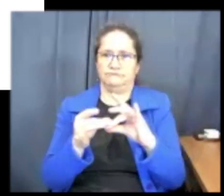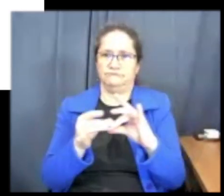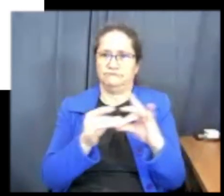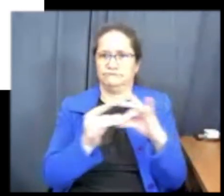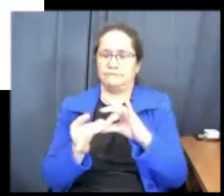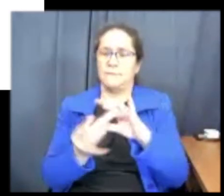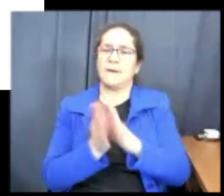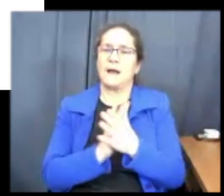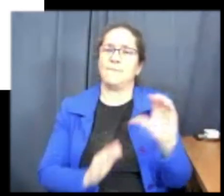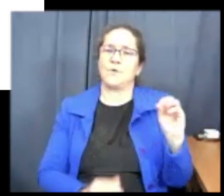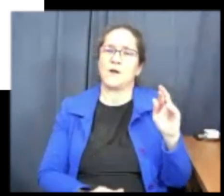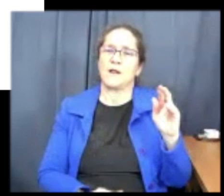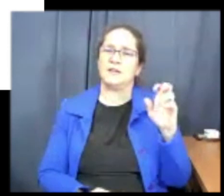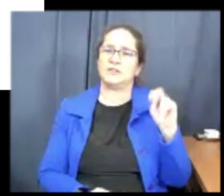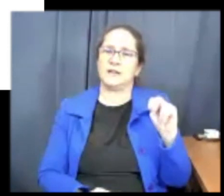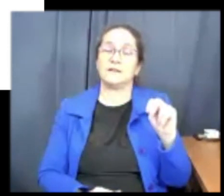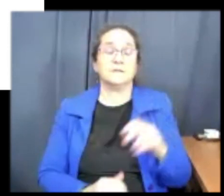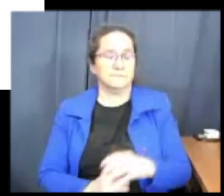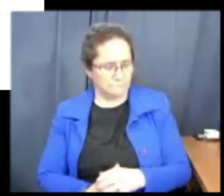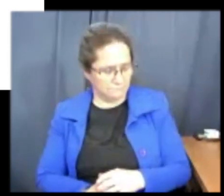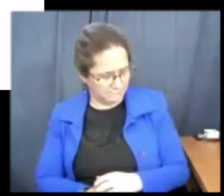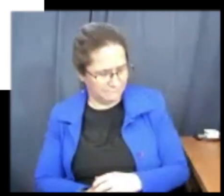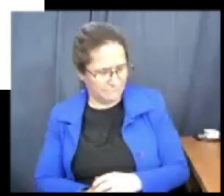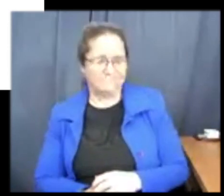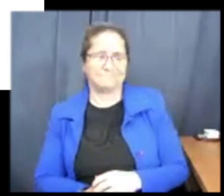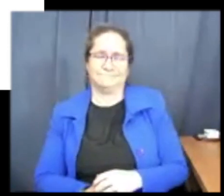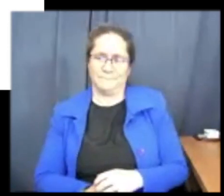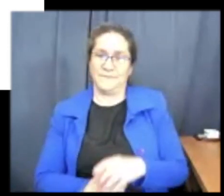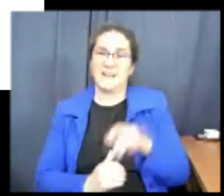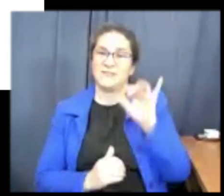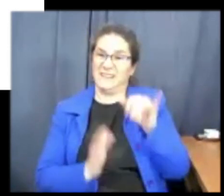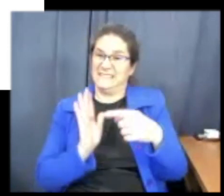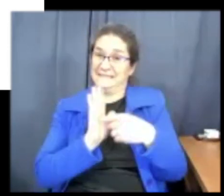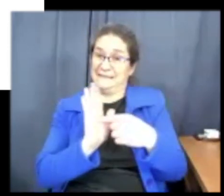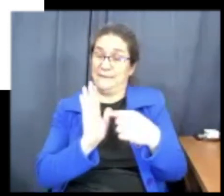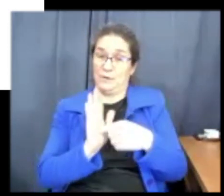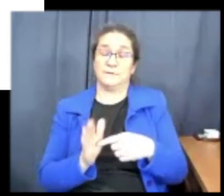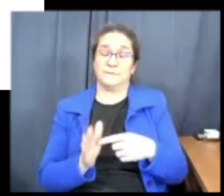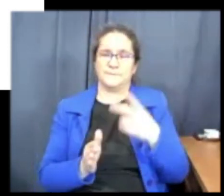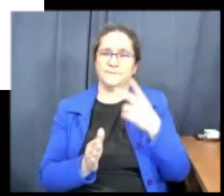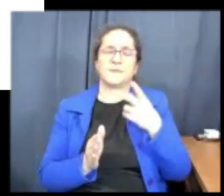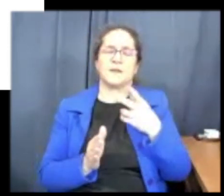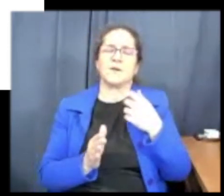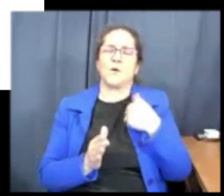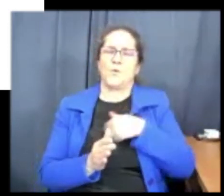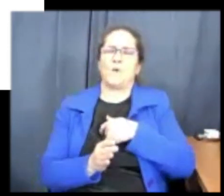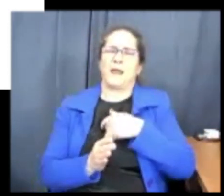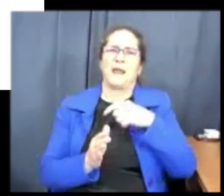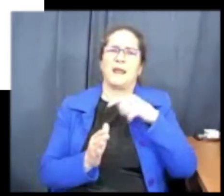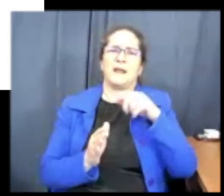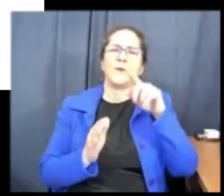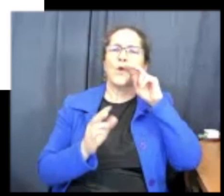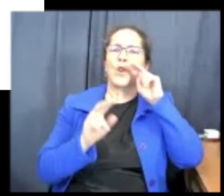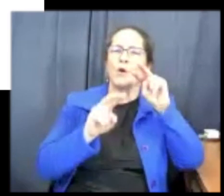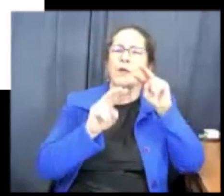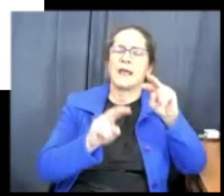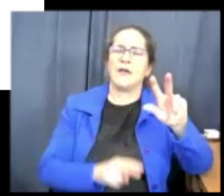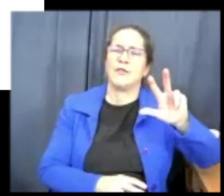Yeah, definitely. So for this one we're looking at we started looking at indicator 3C, reading and math proficiency